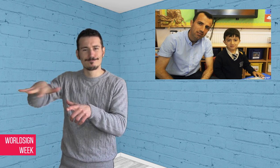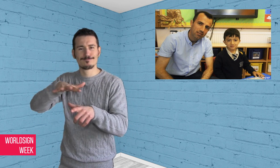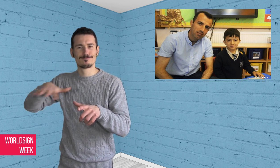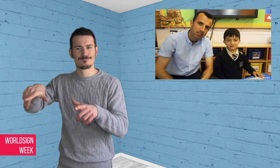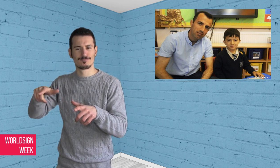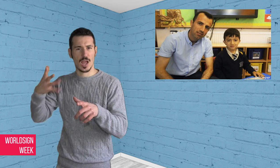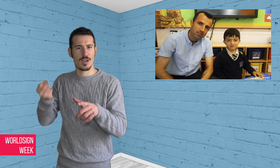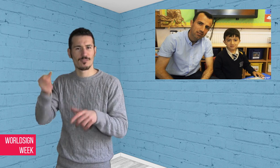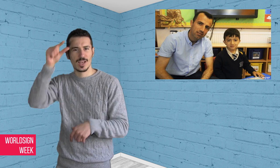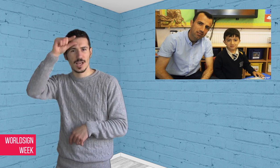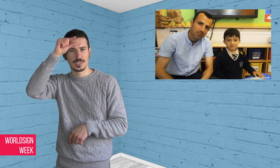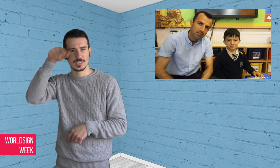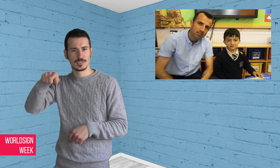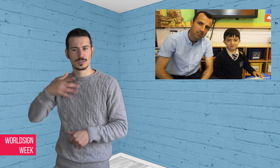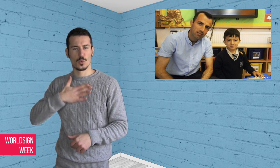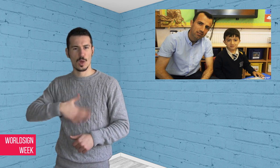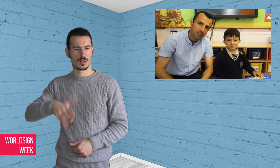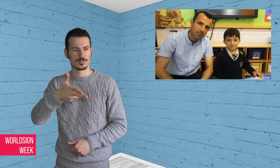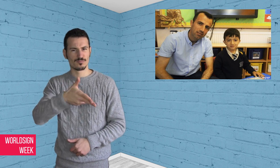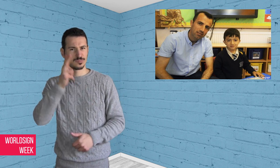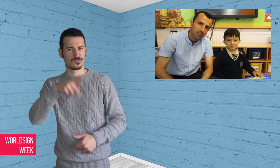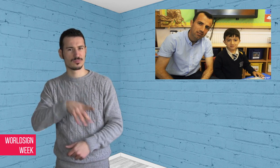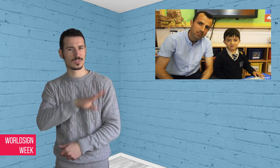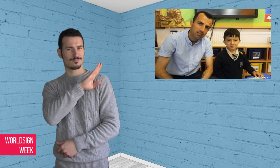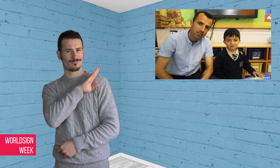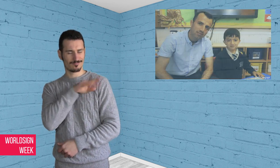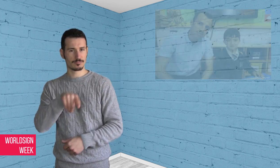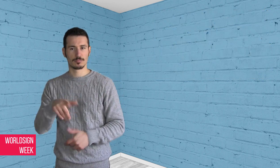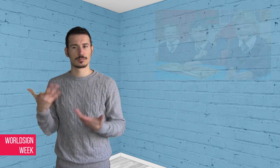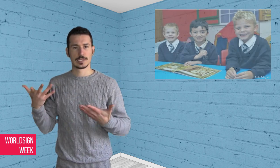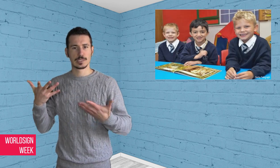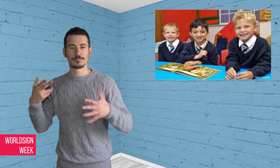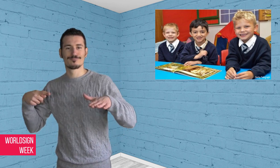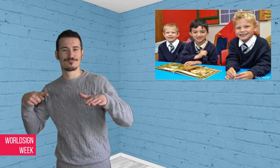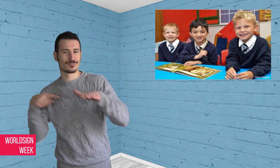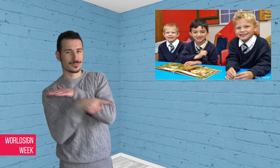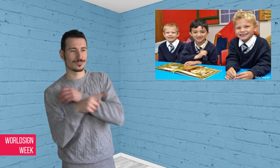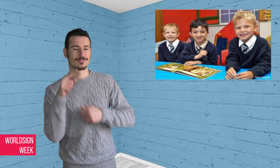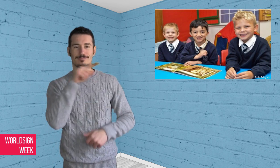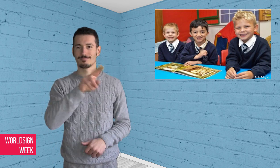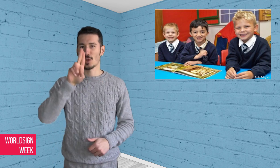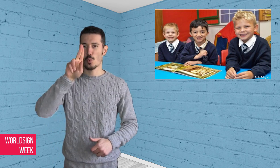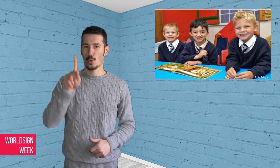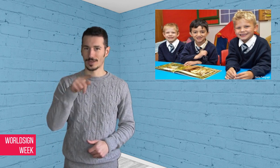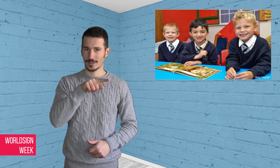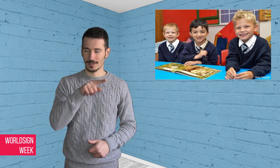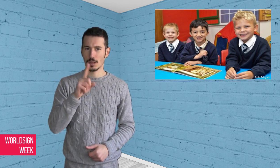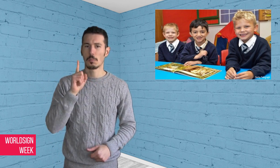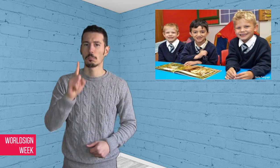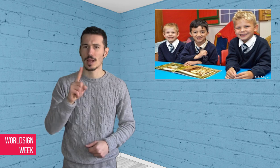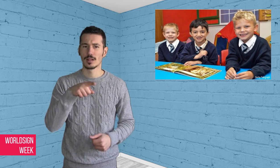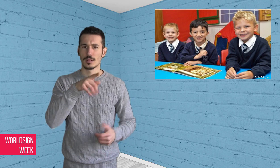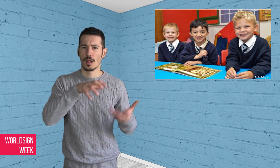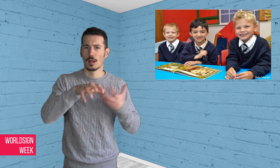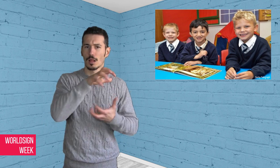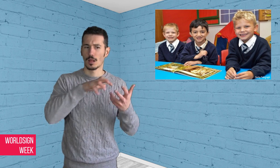Britain, escaped execution by the ISIS and was then threatened with deportation.